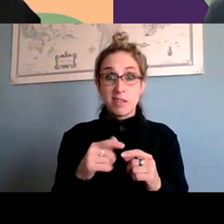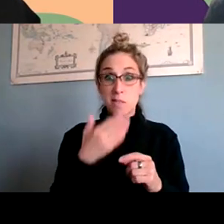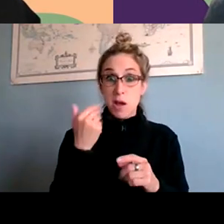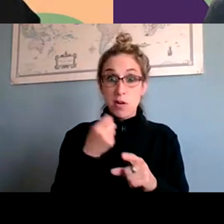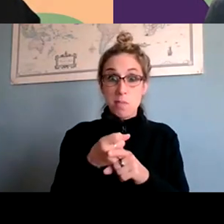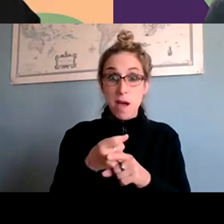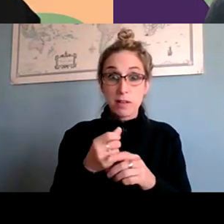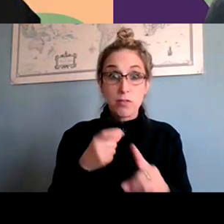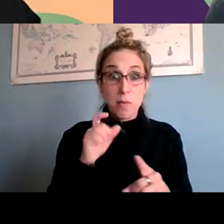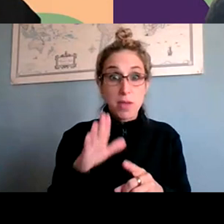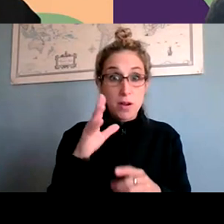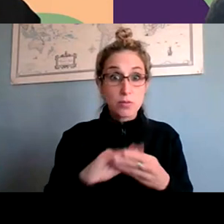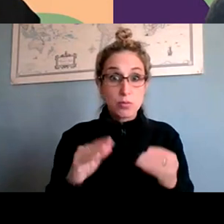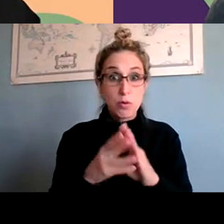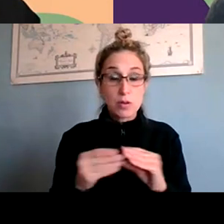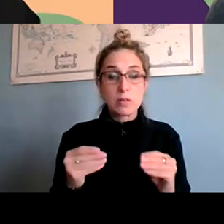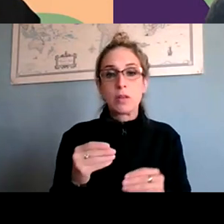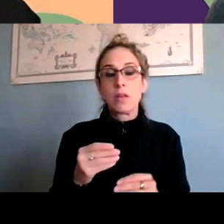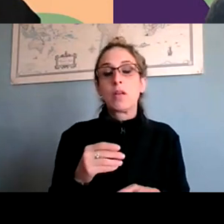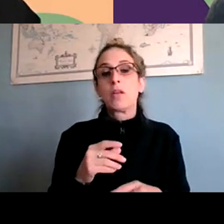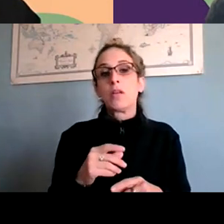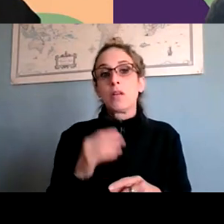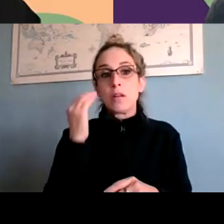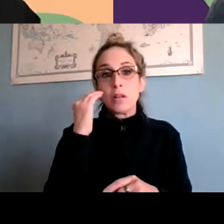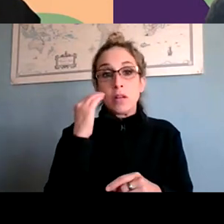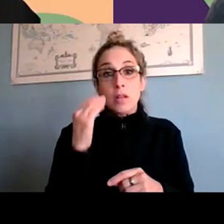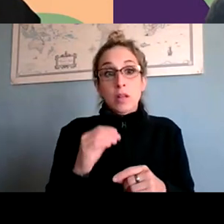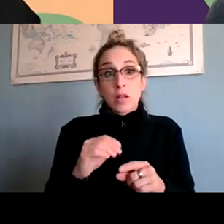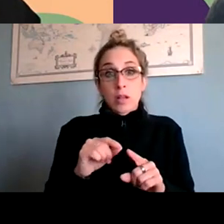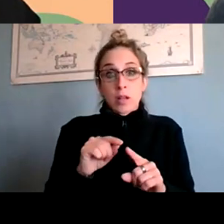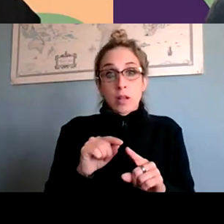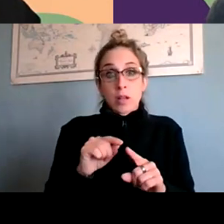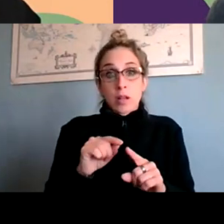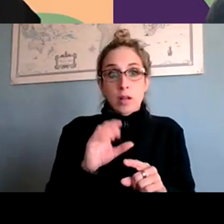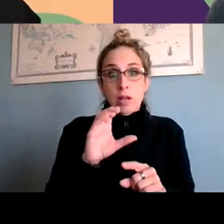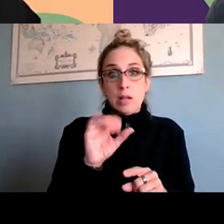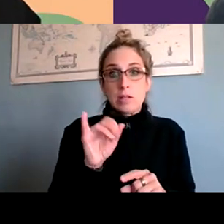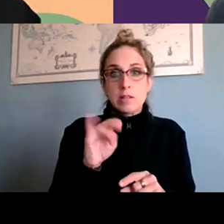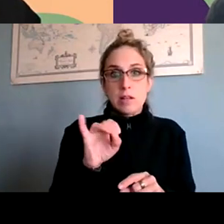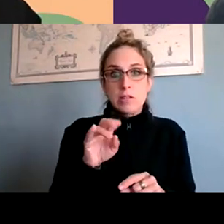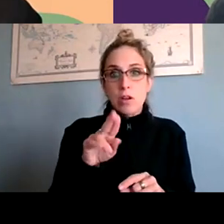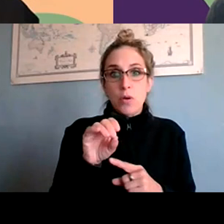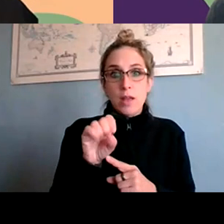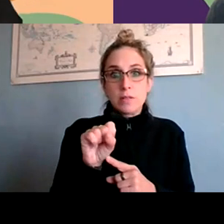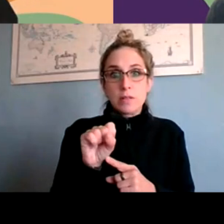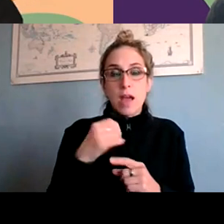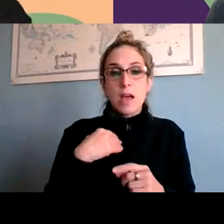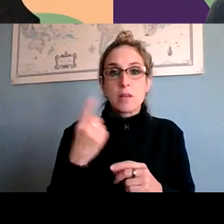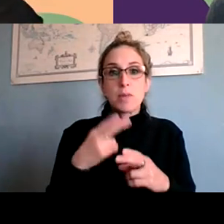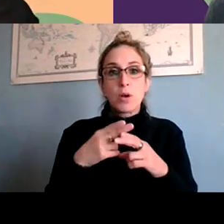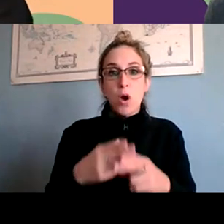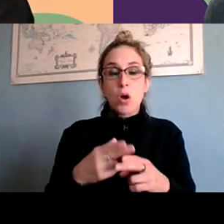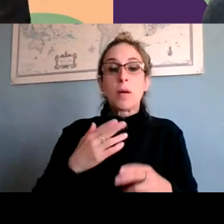Aurora Chang: And you might have some version of this is Sandra Cisneros has a vignette in house on mango street called my name, where she talks about her name.